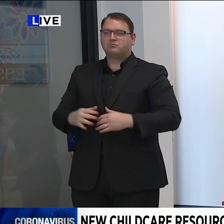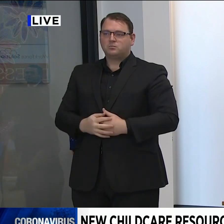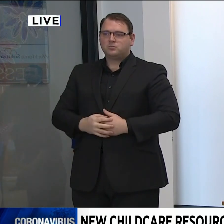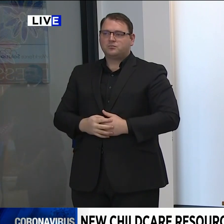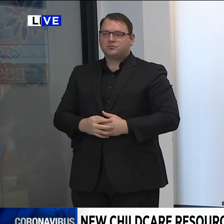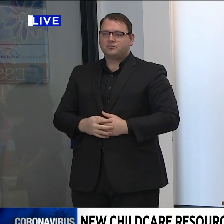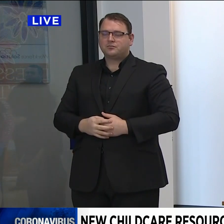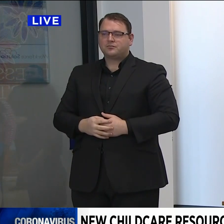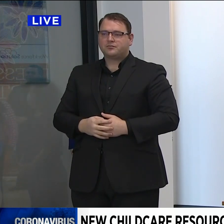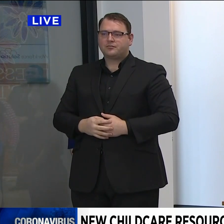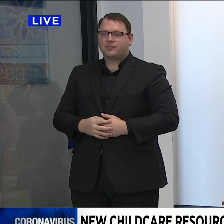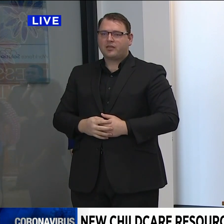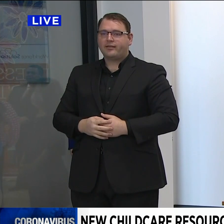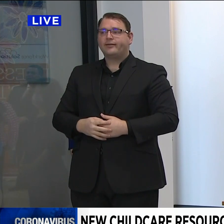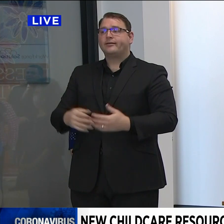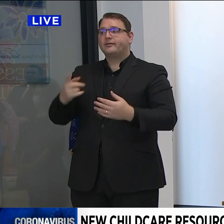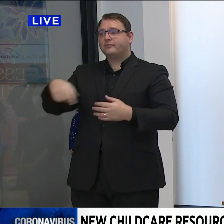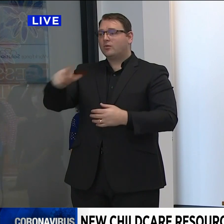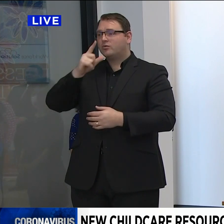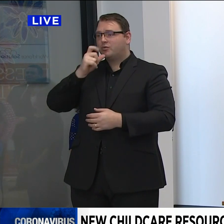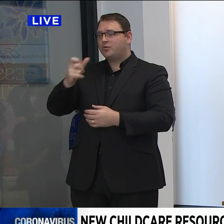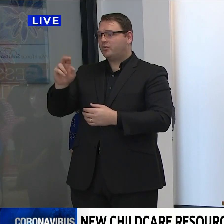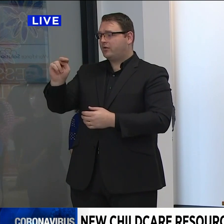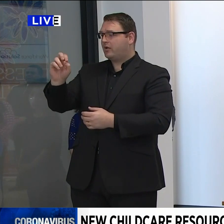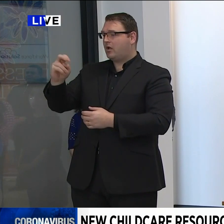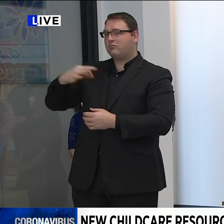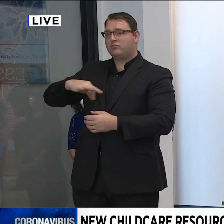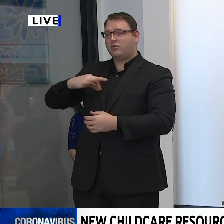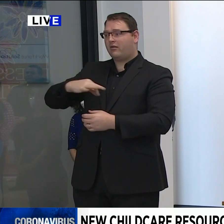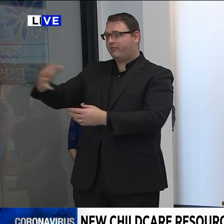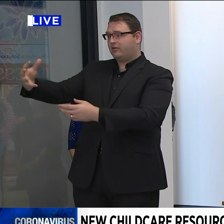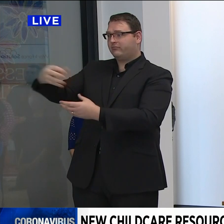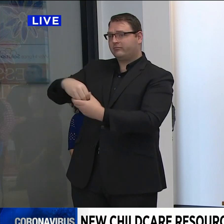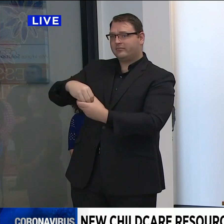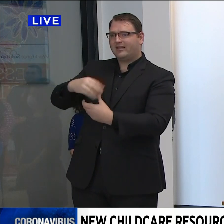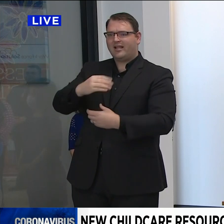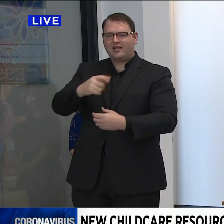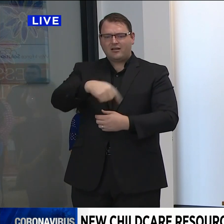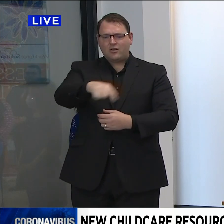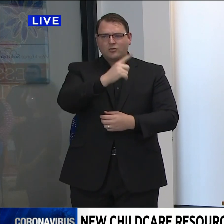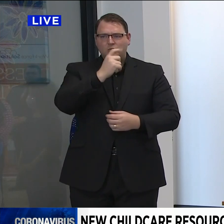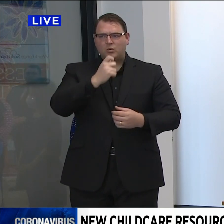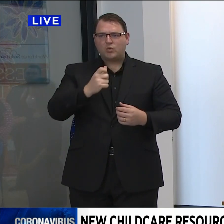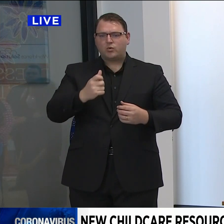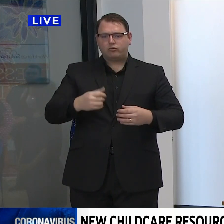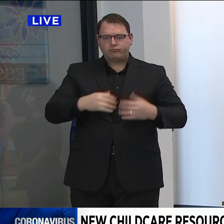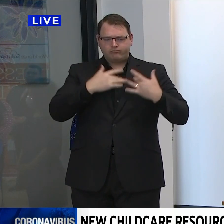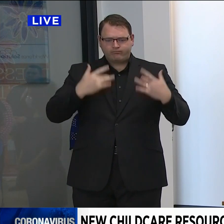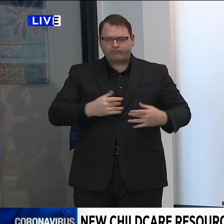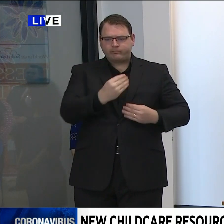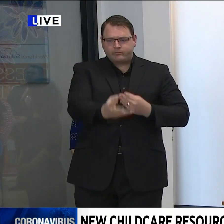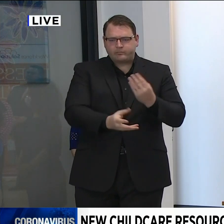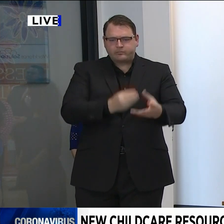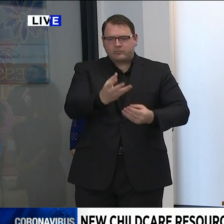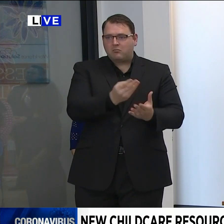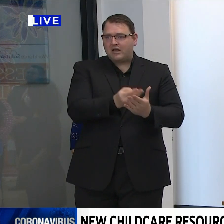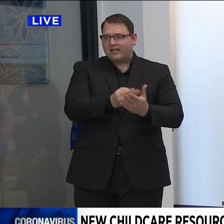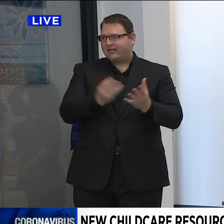which can provide childcare support when childcare support when least 3500 children of least 3500 children of essential workers. essential workers. I want to thank the